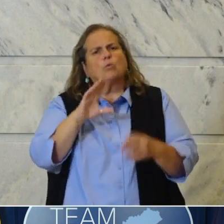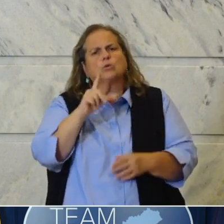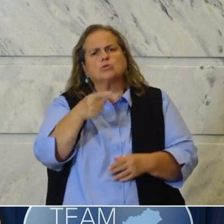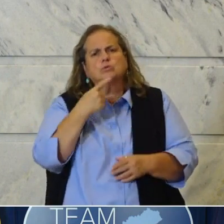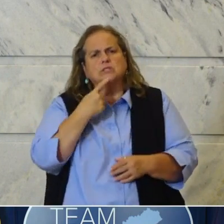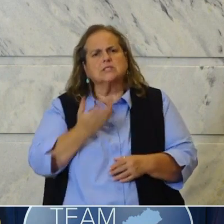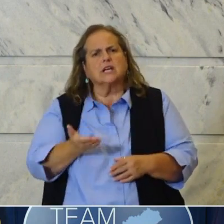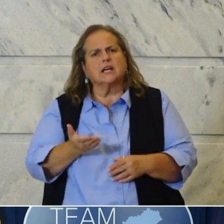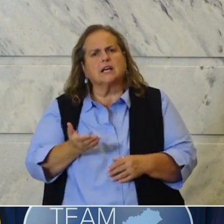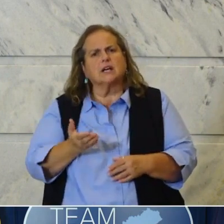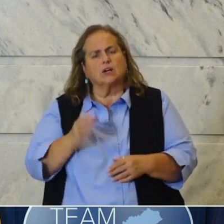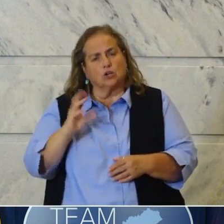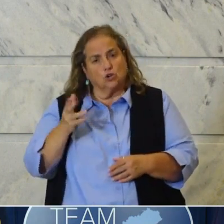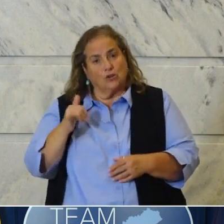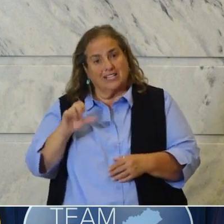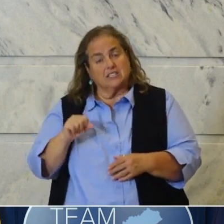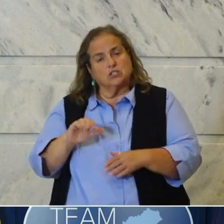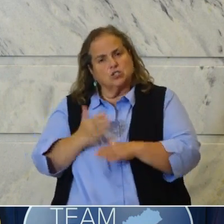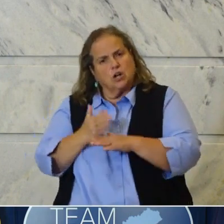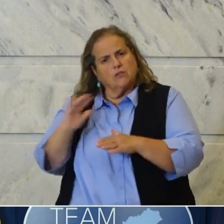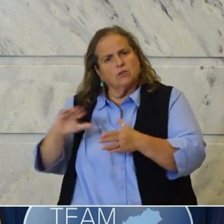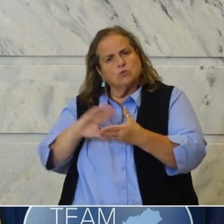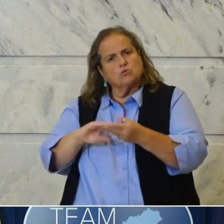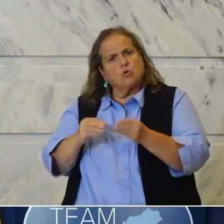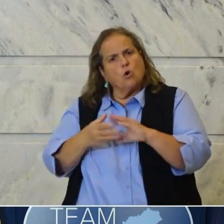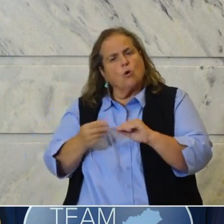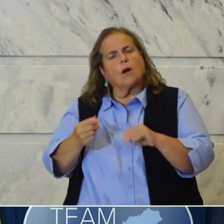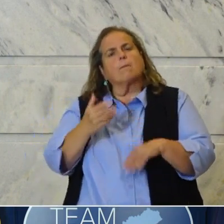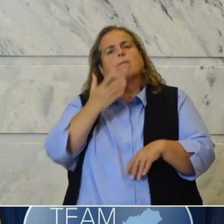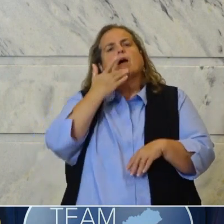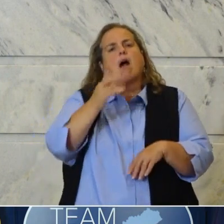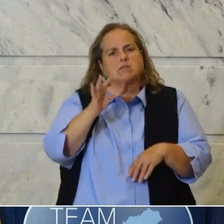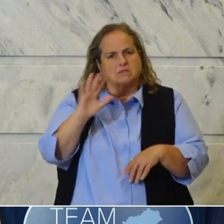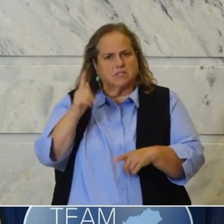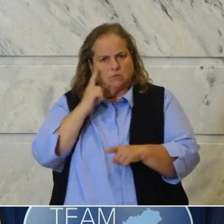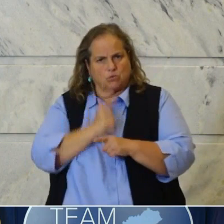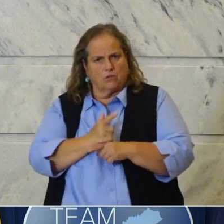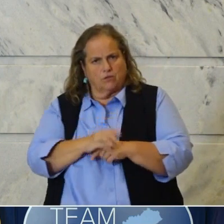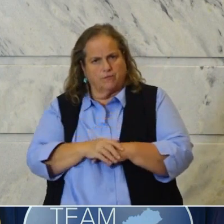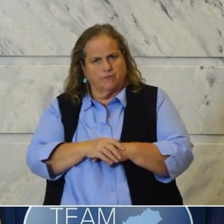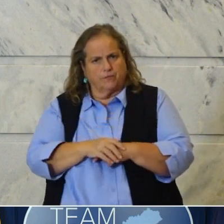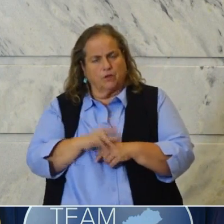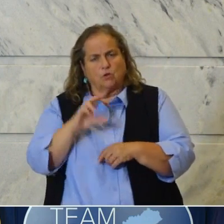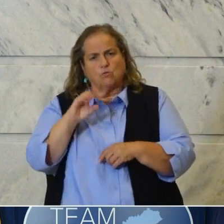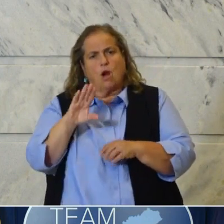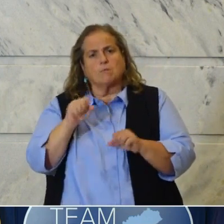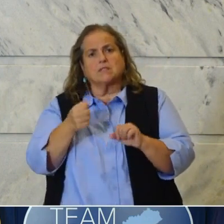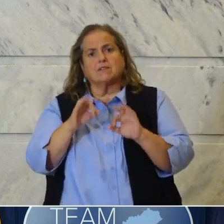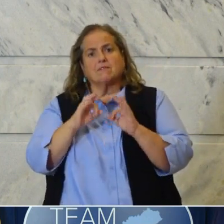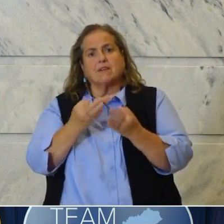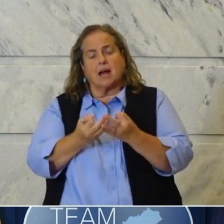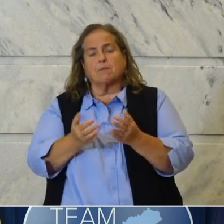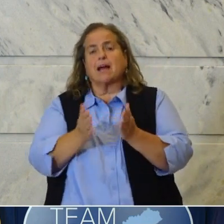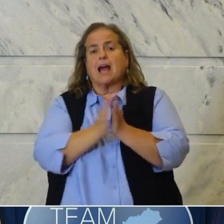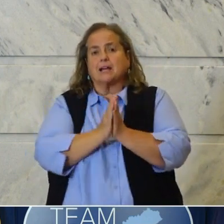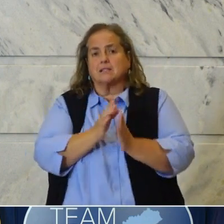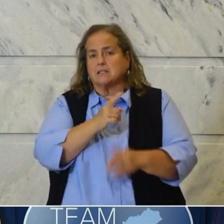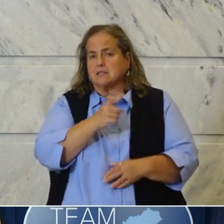I know Chris is sharing this story in part because of this. Rob's family asked. We hug our loved ones tonight where our masks and social